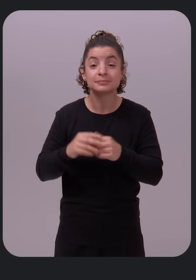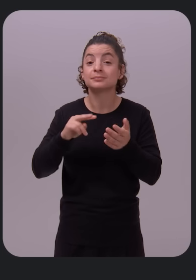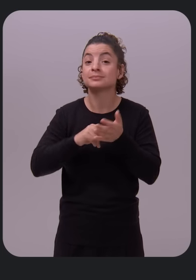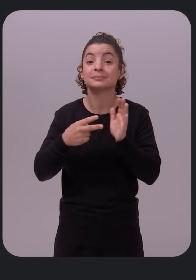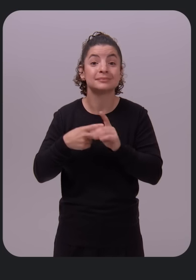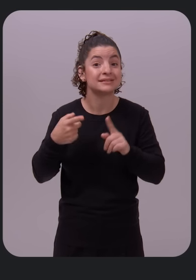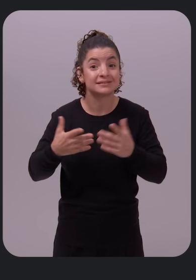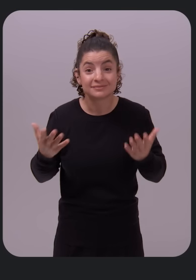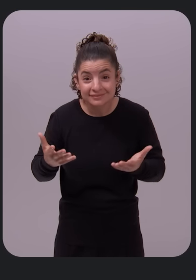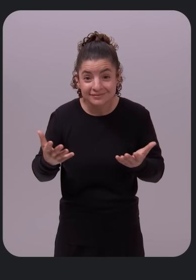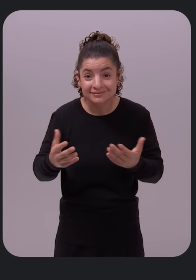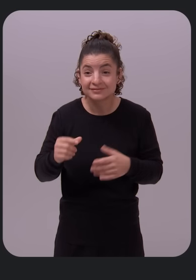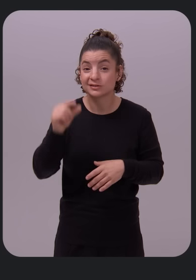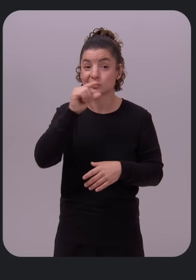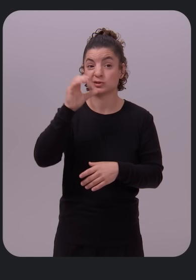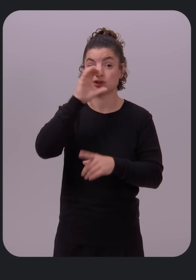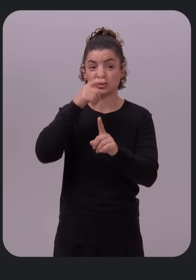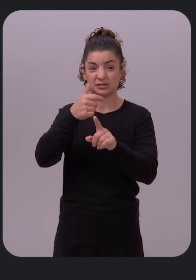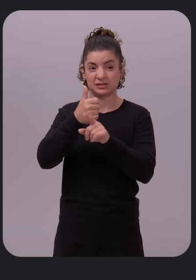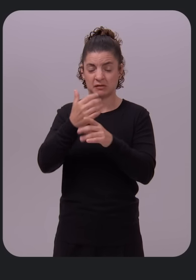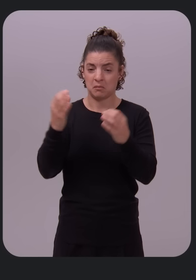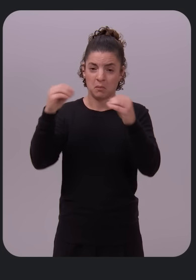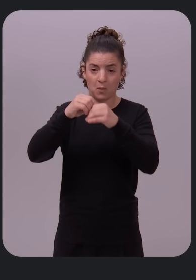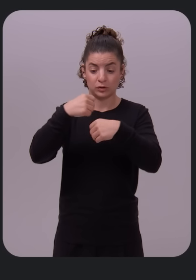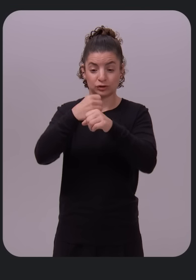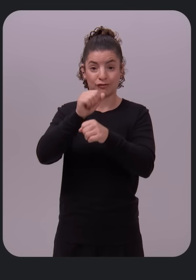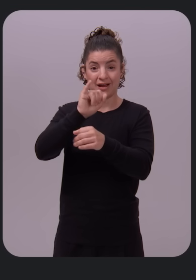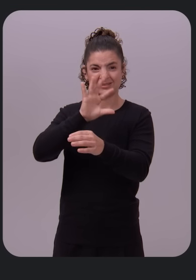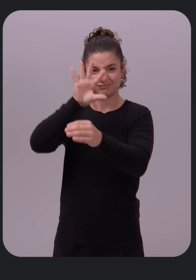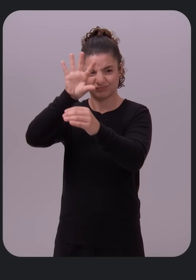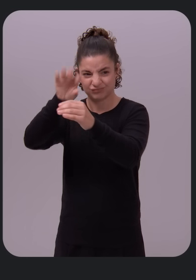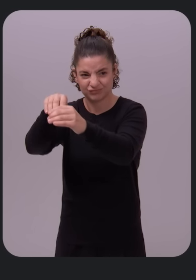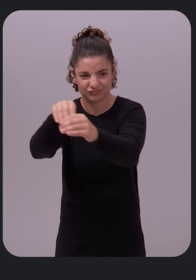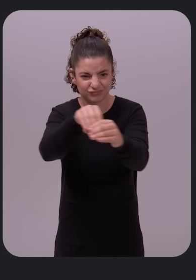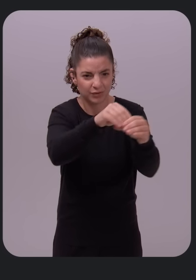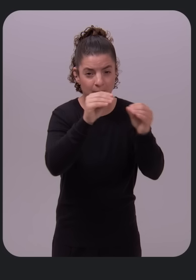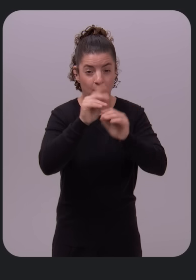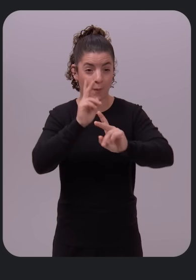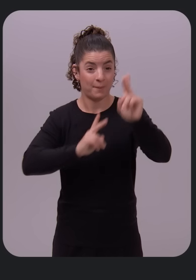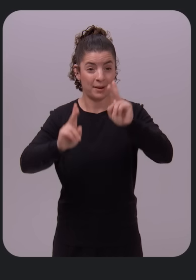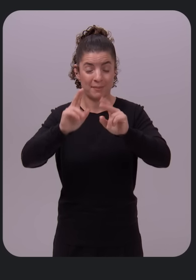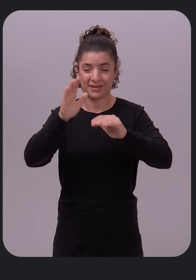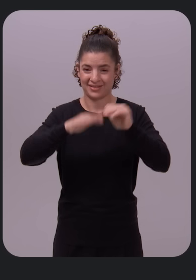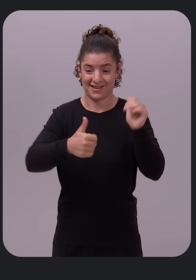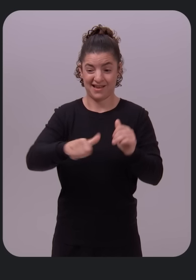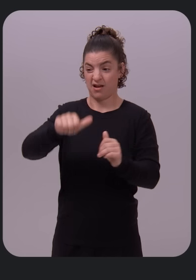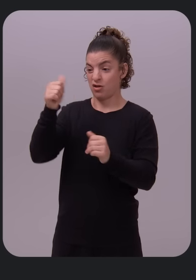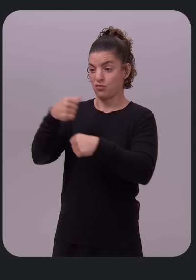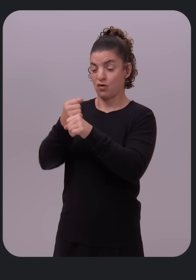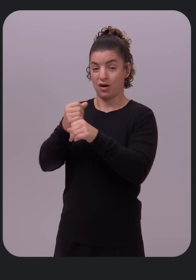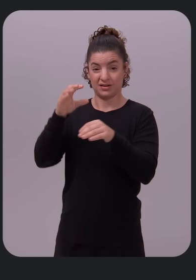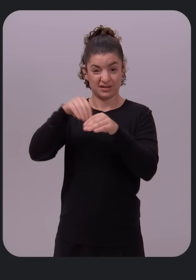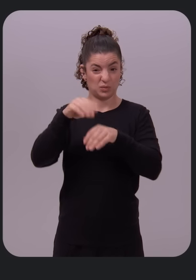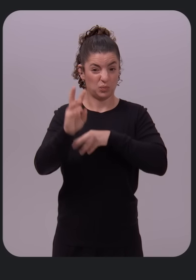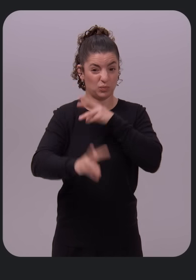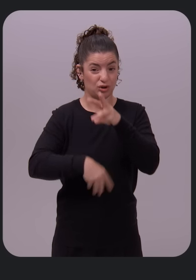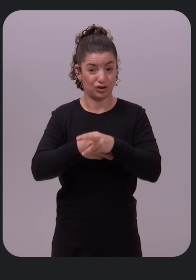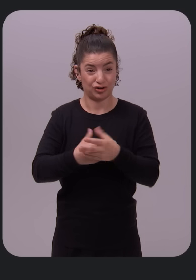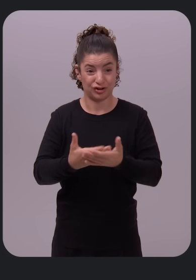That means Google Search is bringing generative AI to more people than any other product in the world.